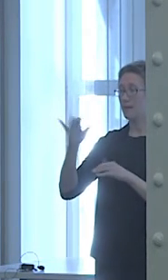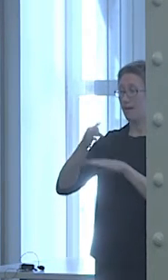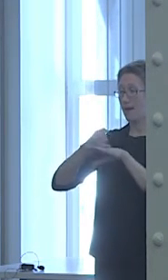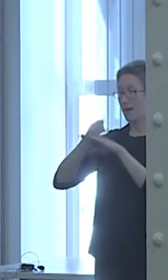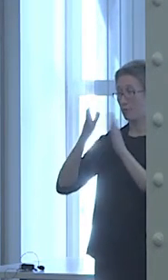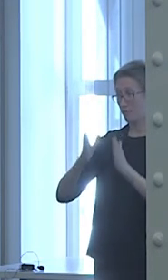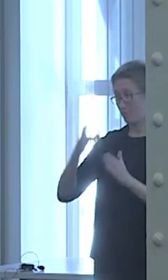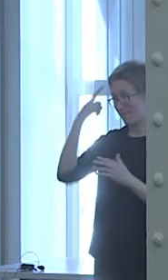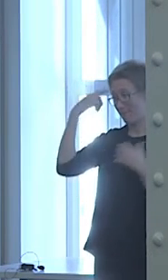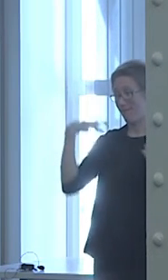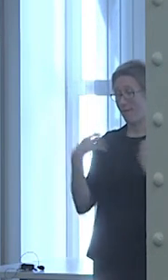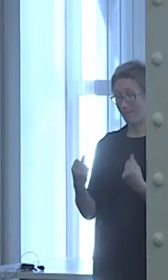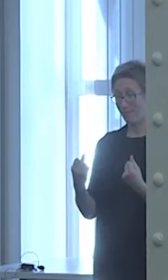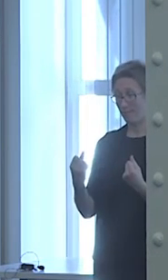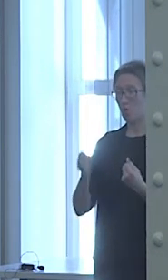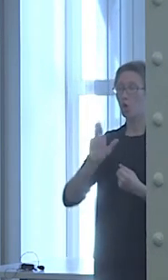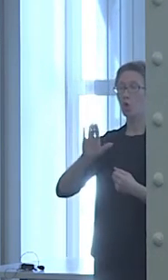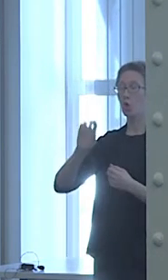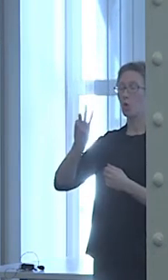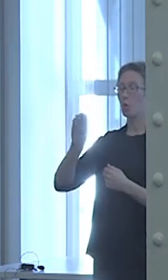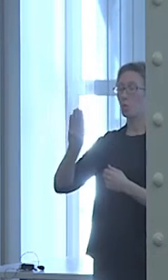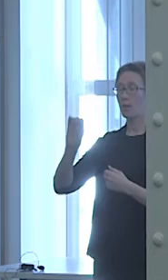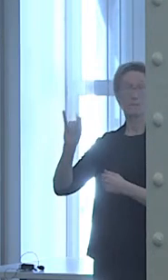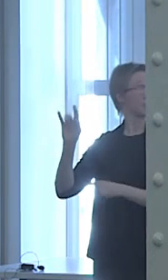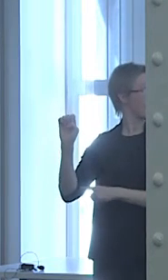Her website is lilianjshin.bv.com.